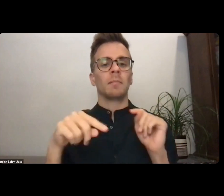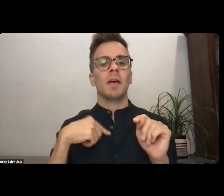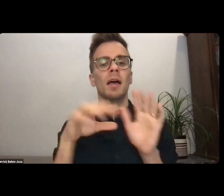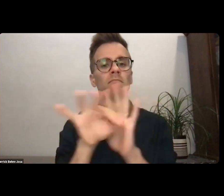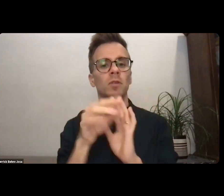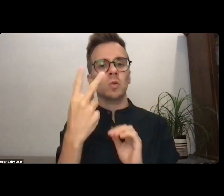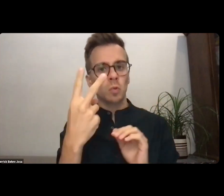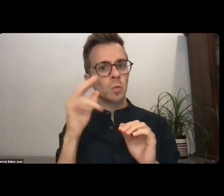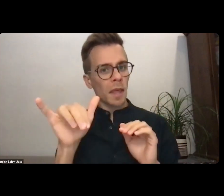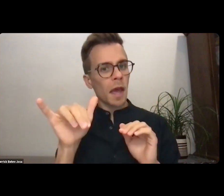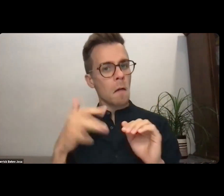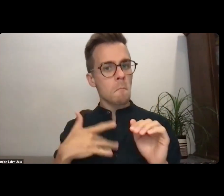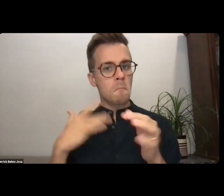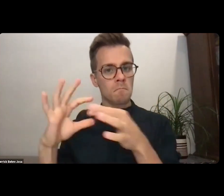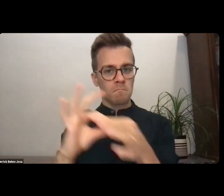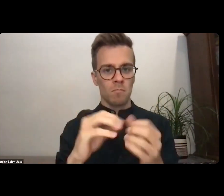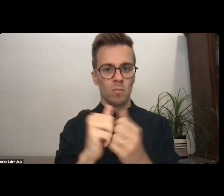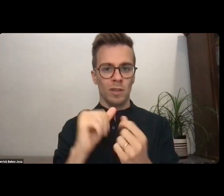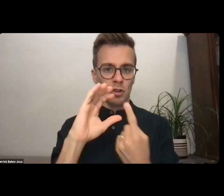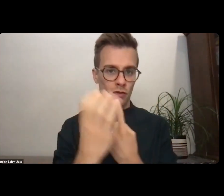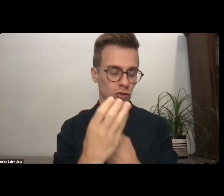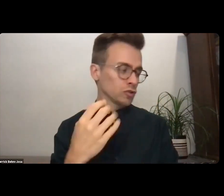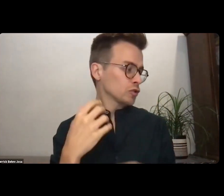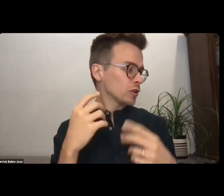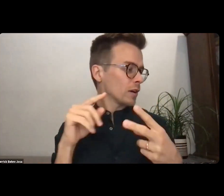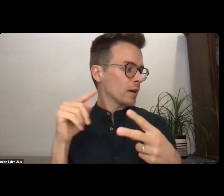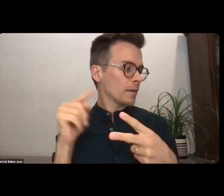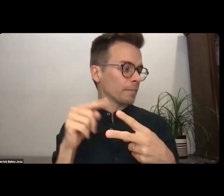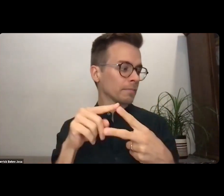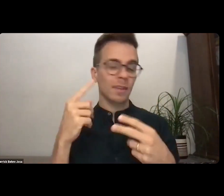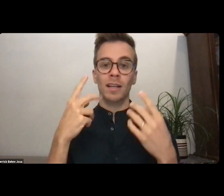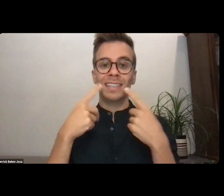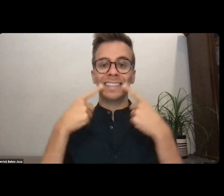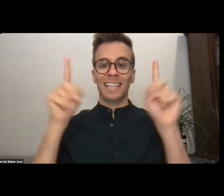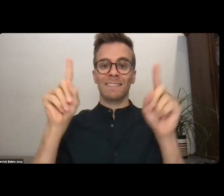a city. And there's 36 different pieces, but I picked 2 of them that I felt were relevant to culture.